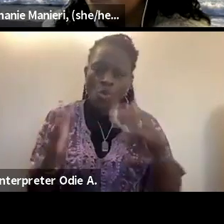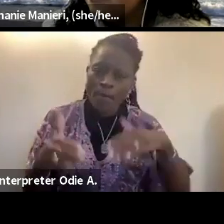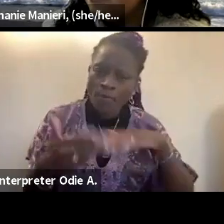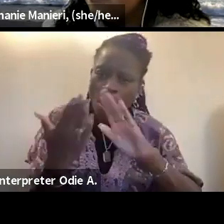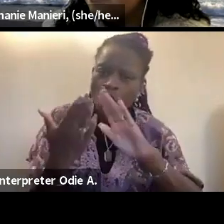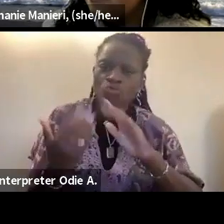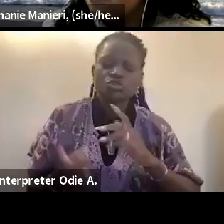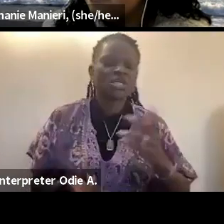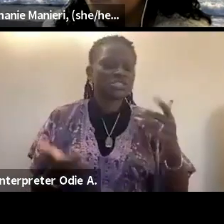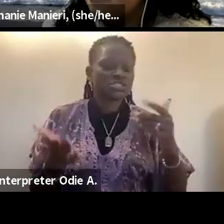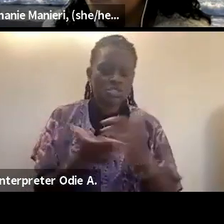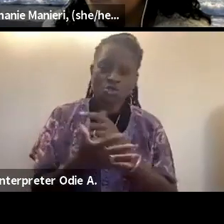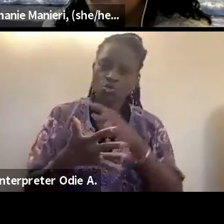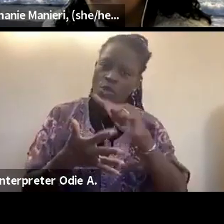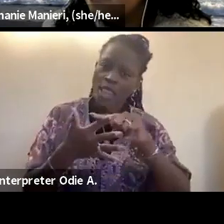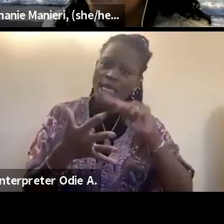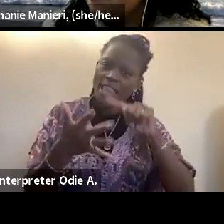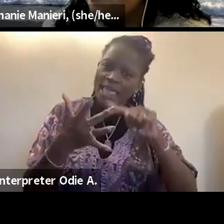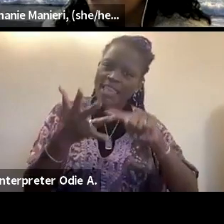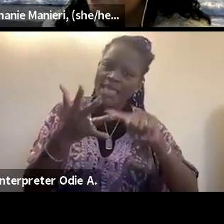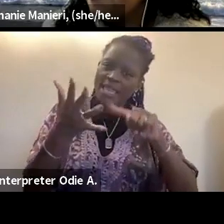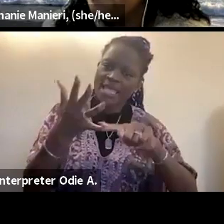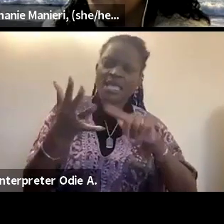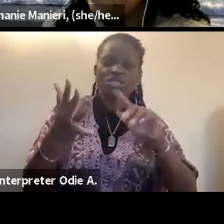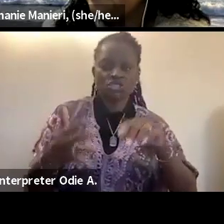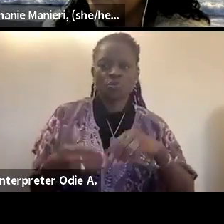And I just again applaud all your efforts and really trying